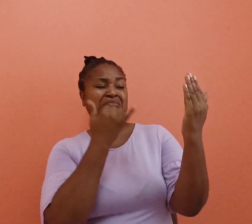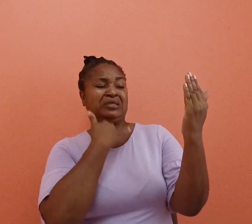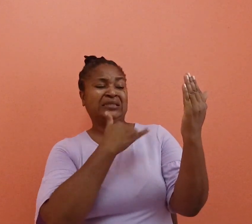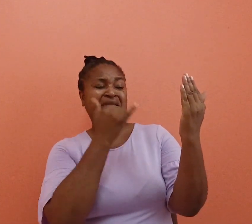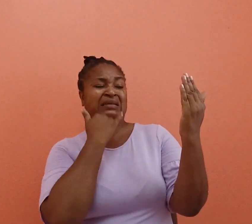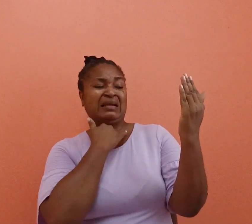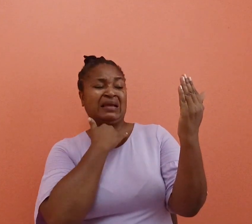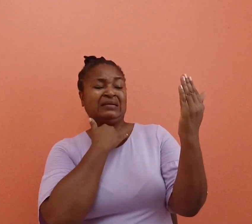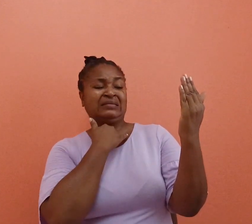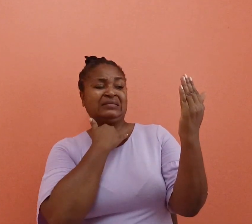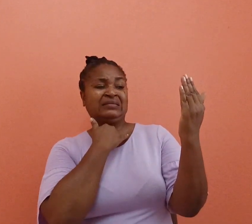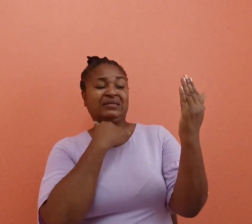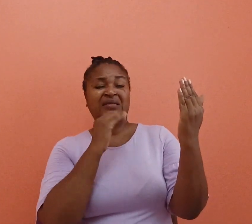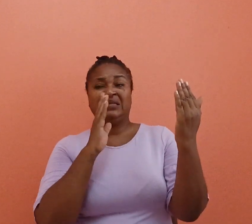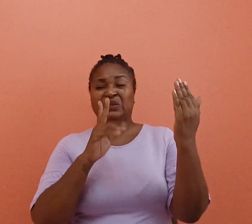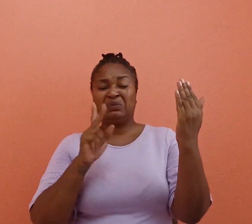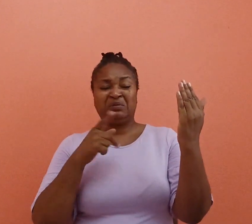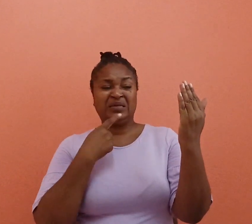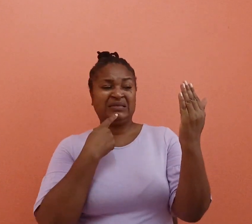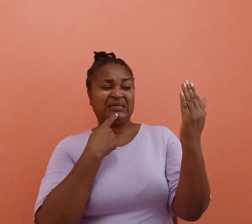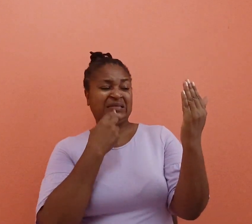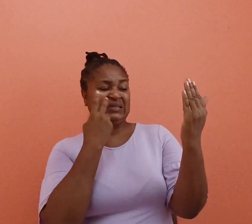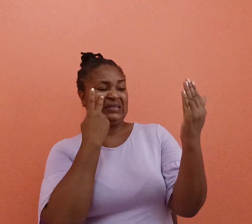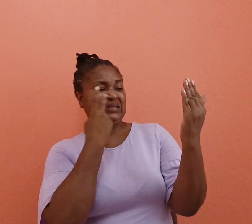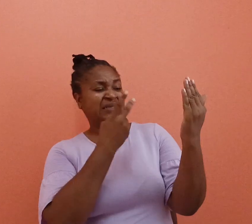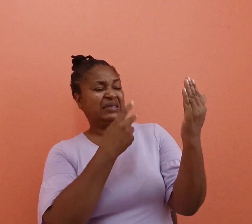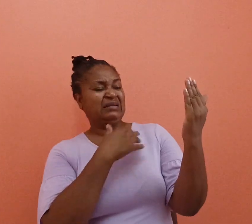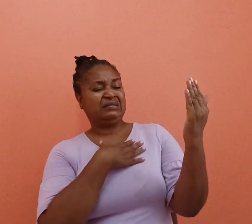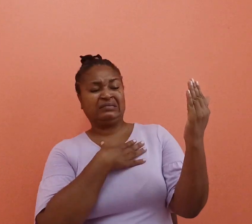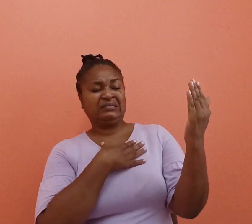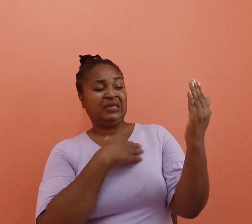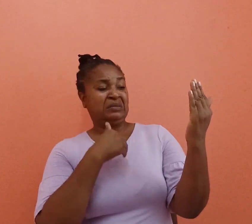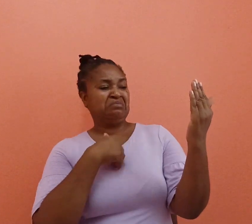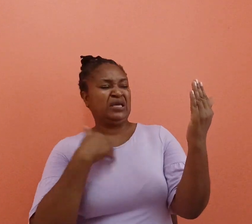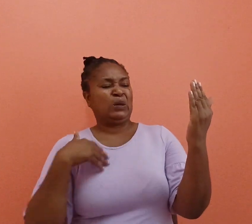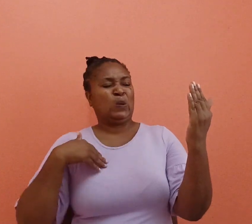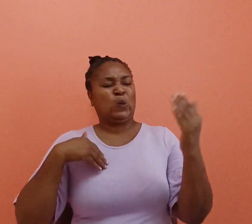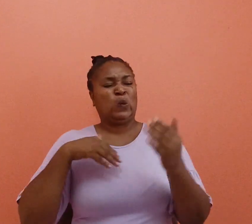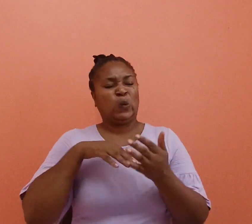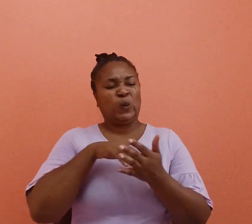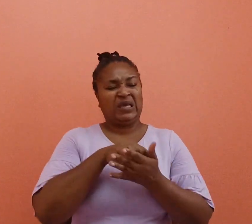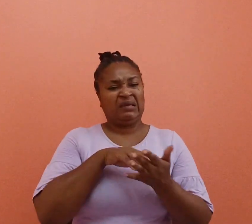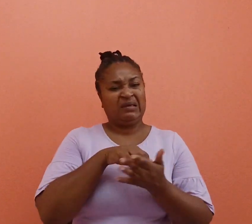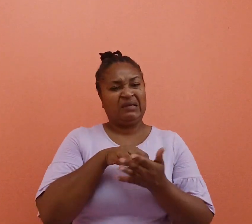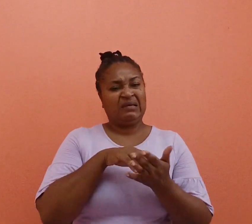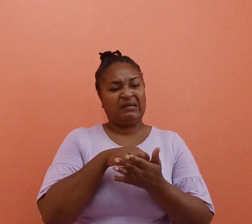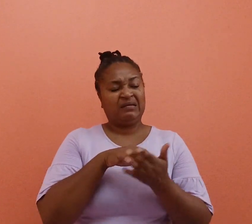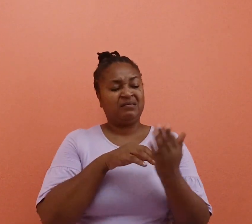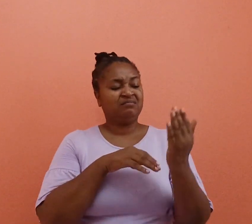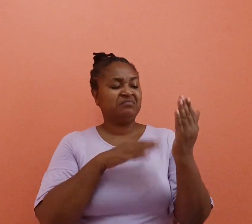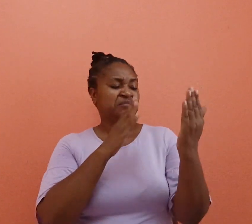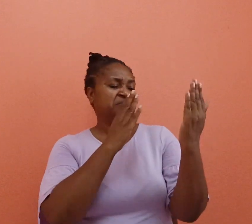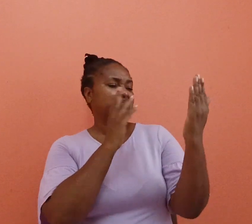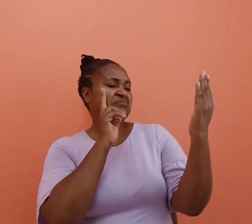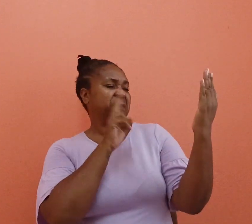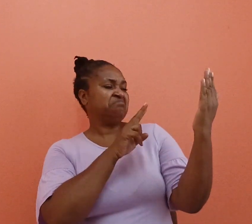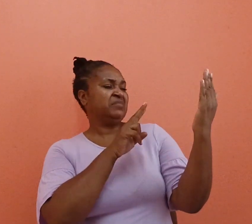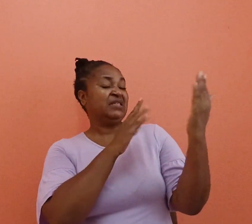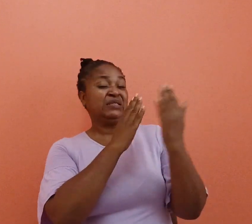Some people see weakness. Some people see failure.